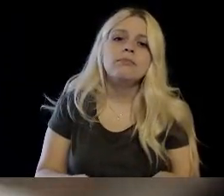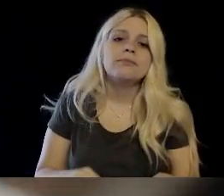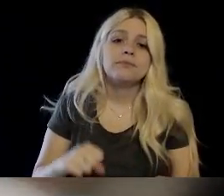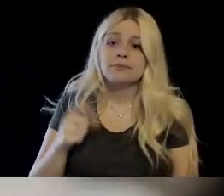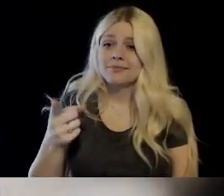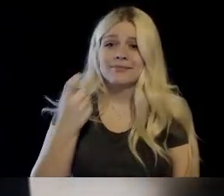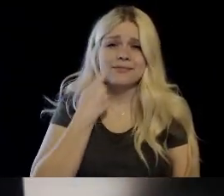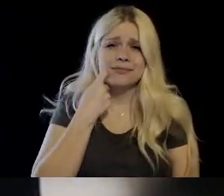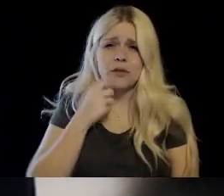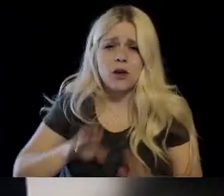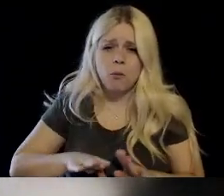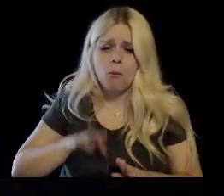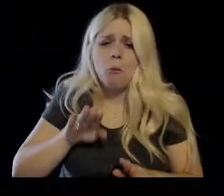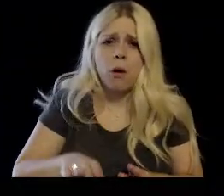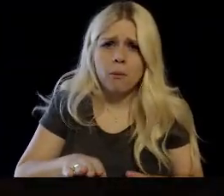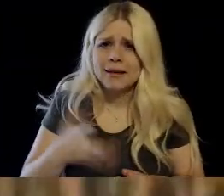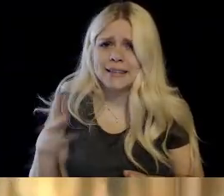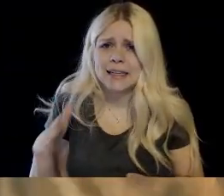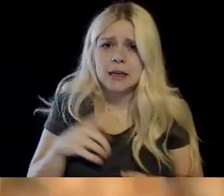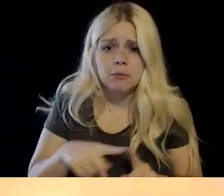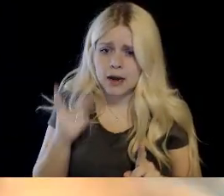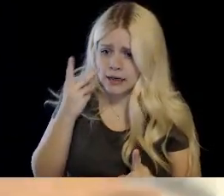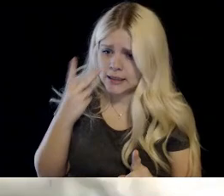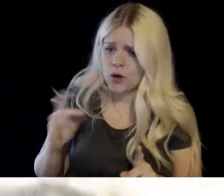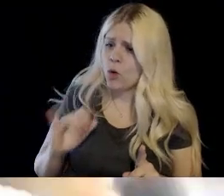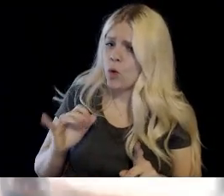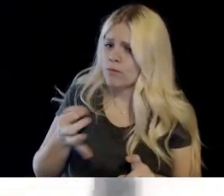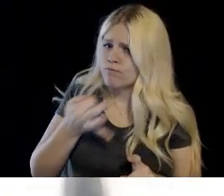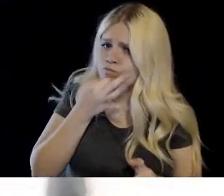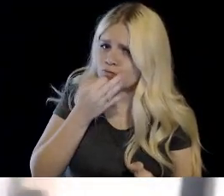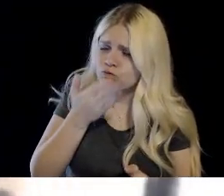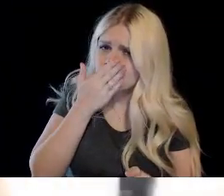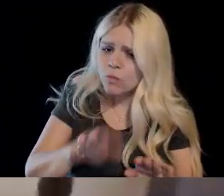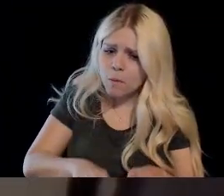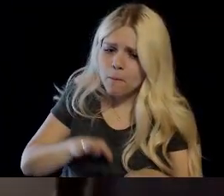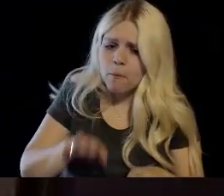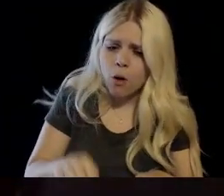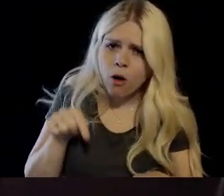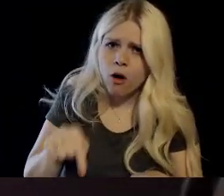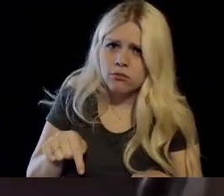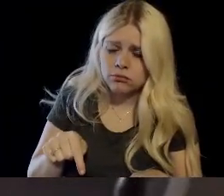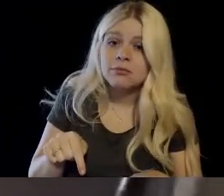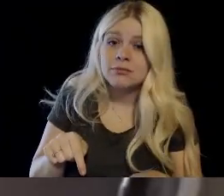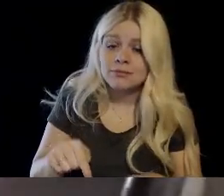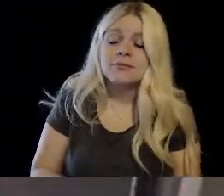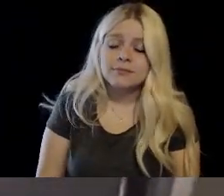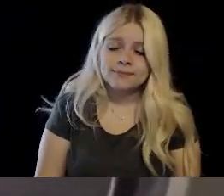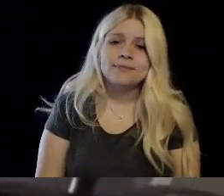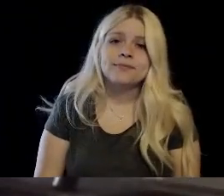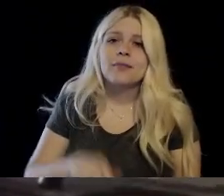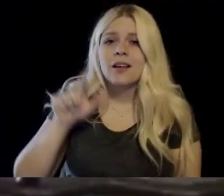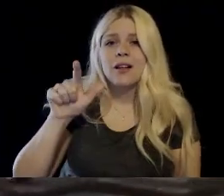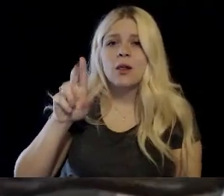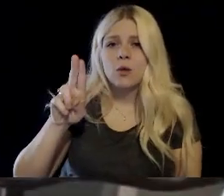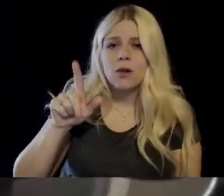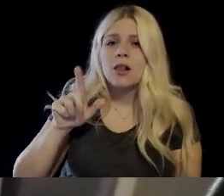a really good footprint from her. My phone's not... Okay, so, LouLou's a little bit smaller than Koda.